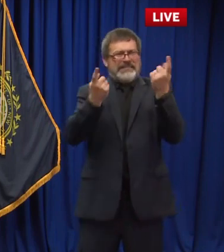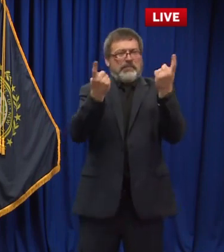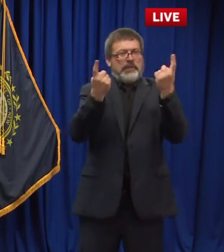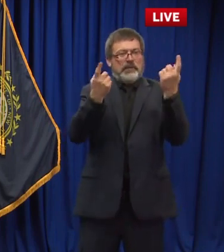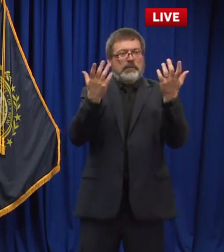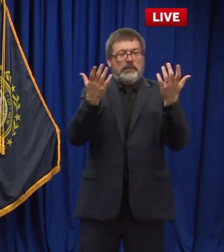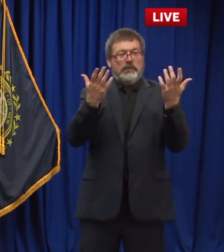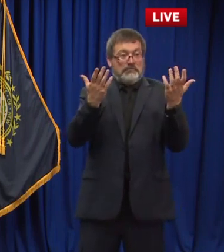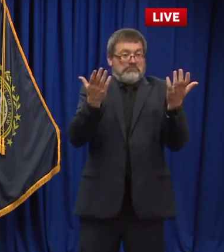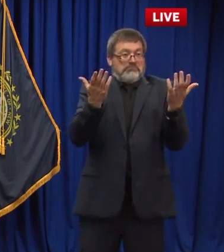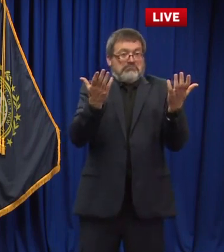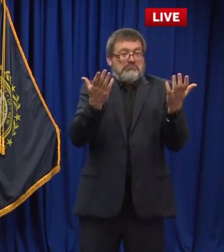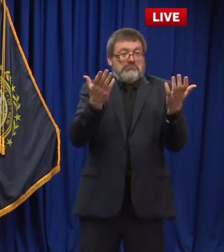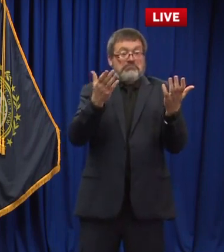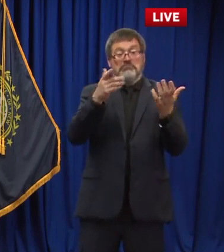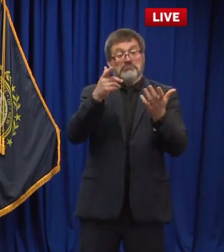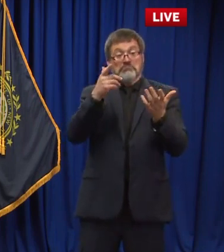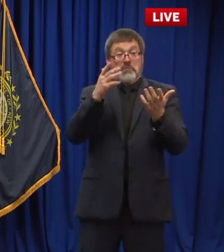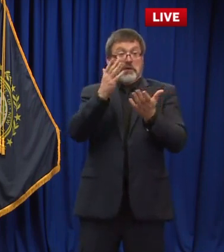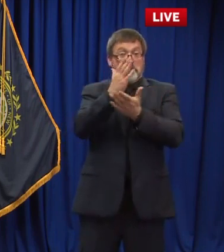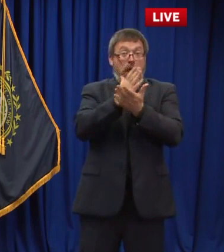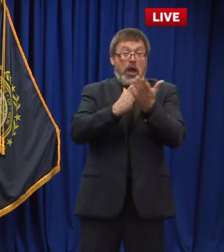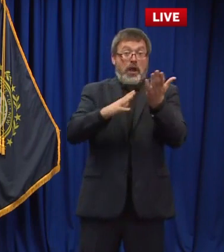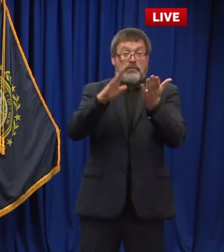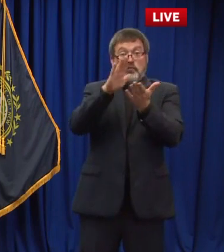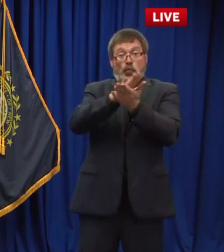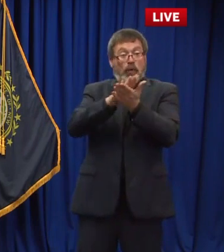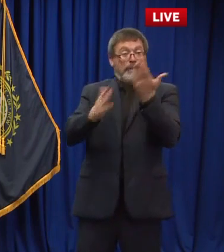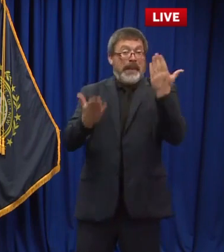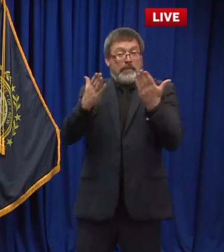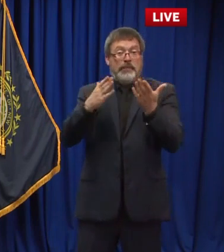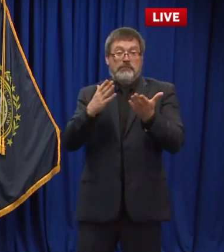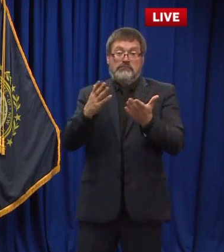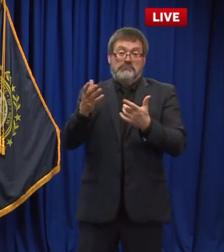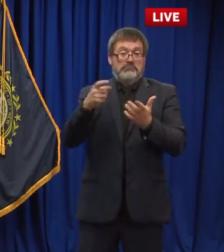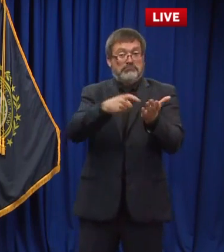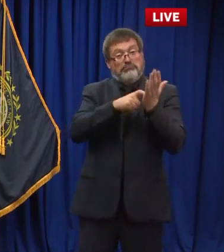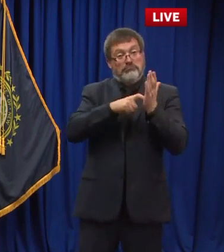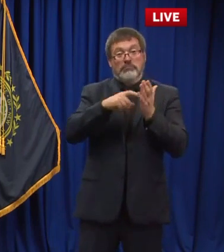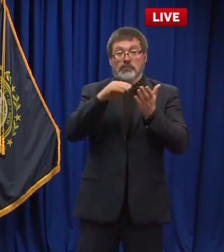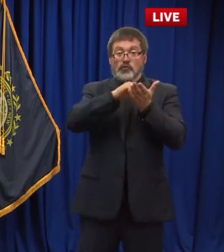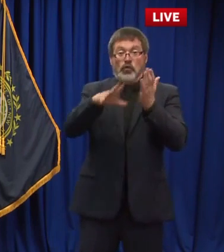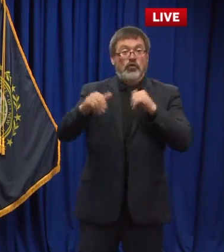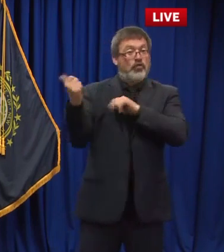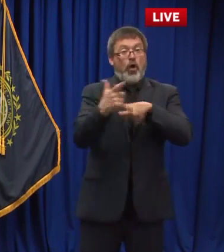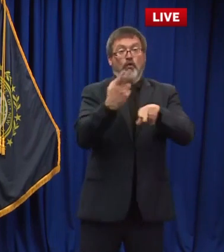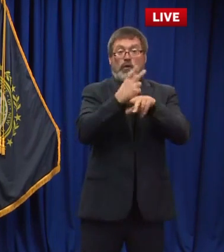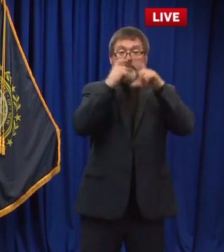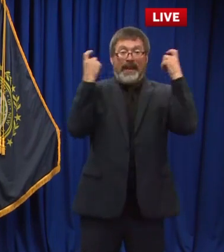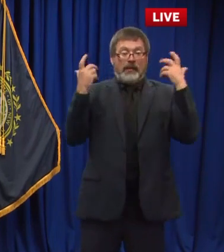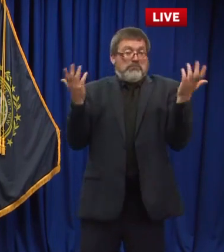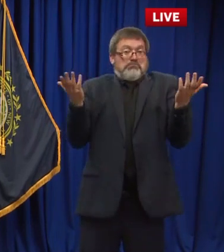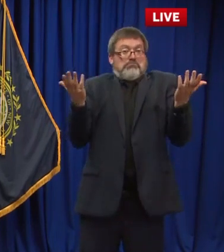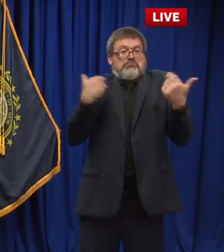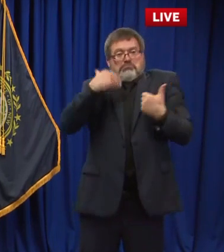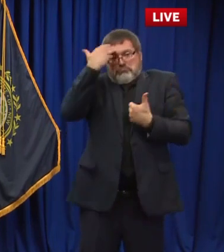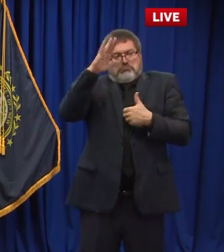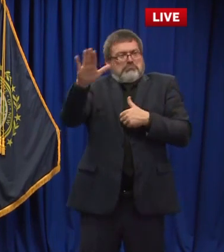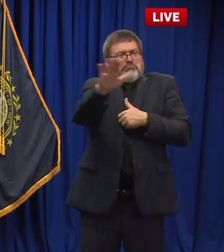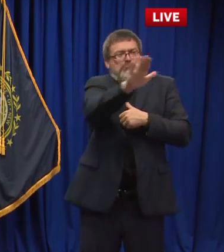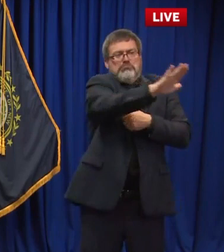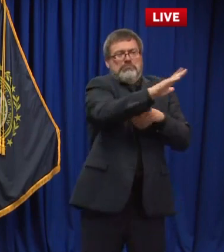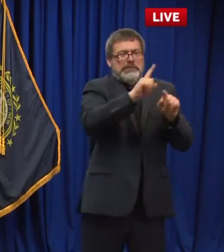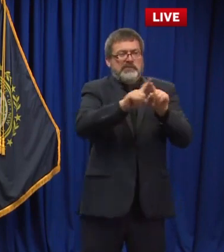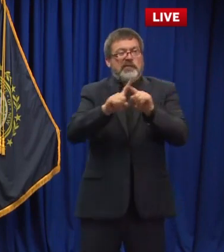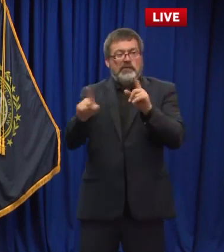IF A SCHOOL SAID LOOK, WE NEED TO MANDATE MASKS FOR ALL STUDENTS AT ALL TIMES, THEY HAVE THE ABILITY TO DO THAT.